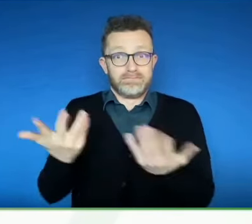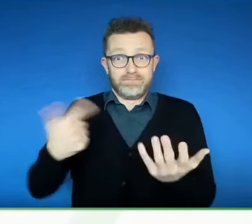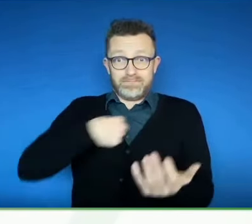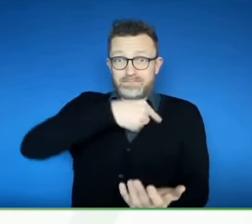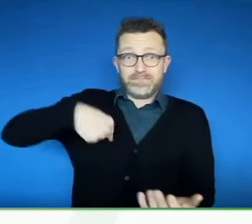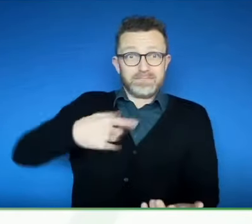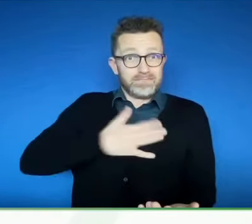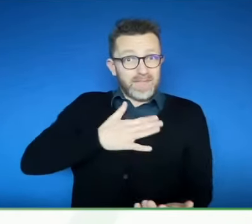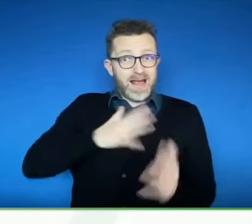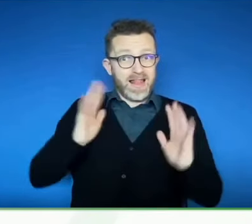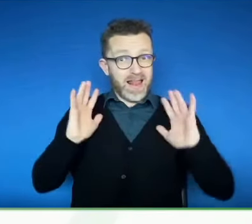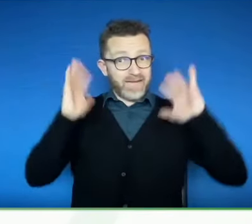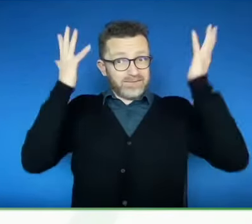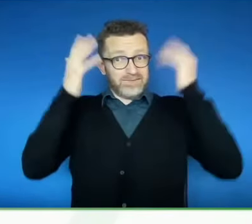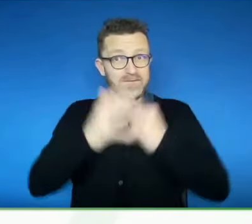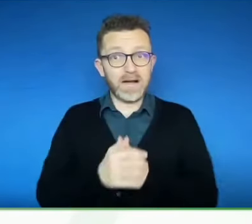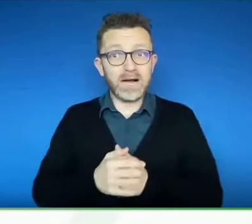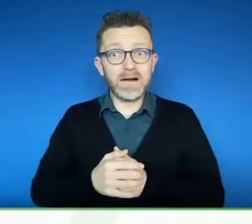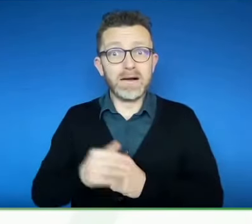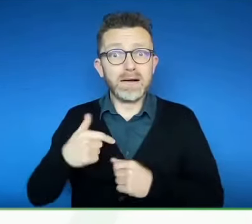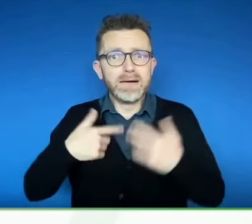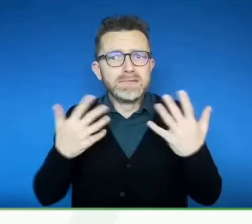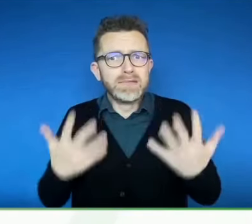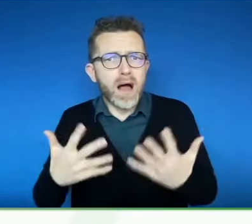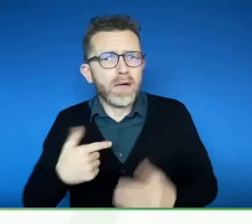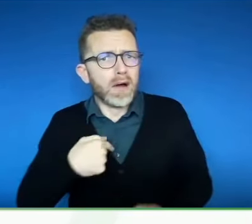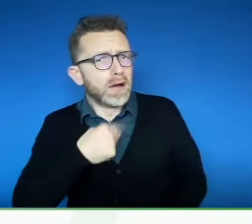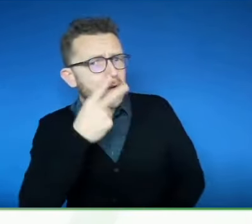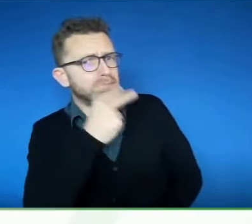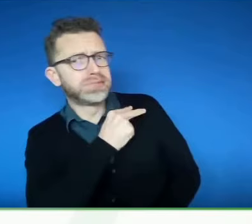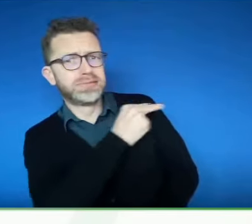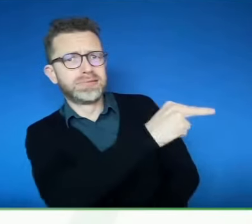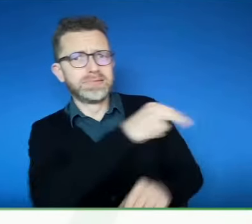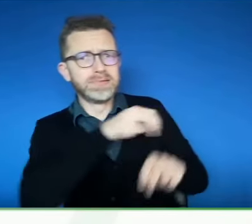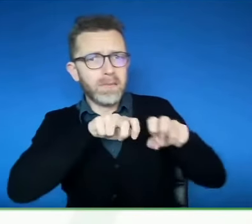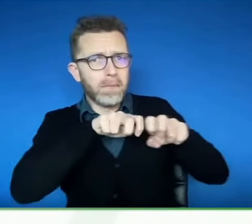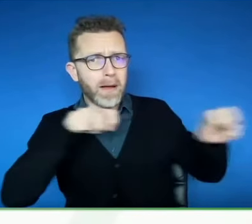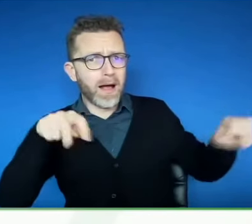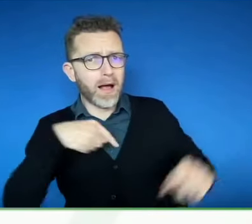the session, so some people will go down in some people will come up. That is life unfortunately.